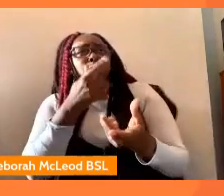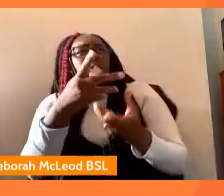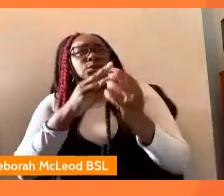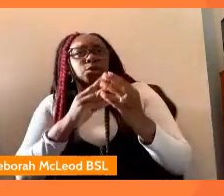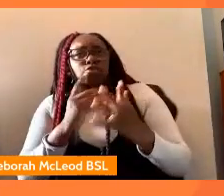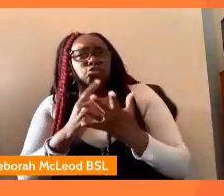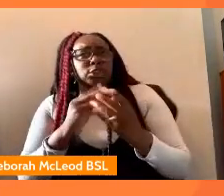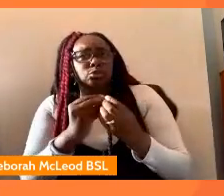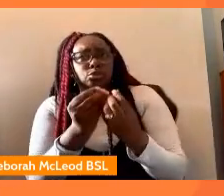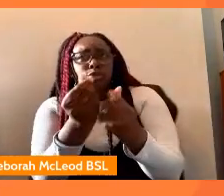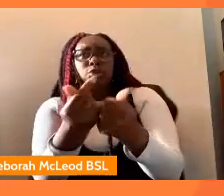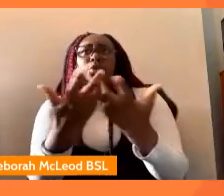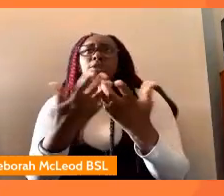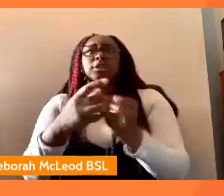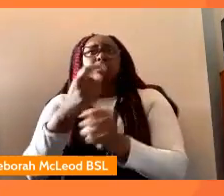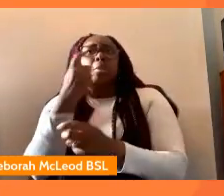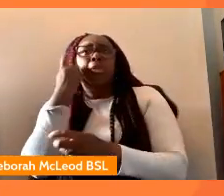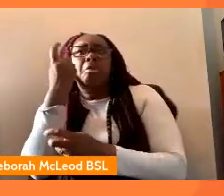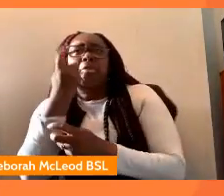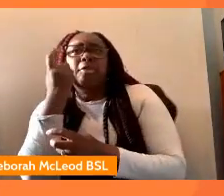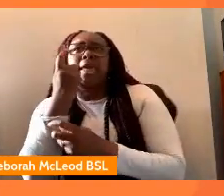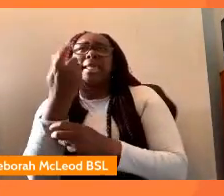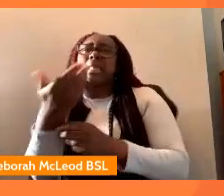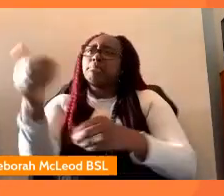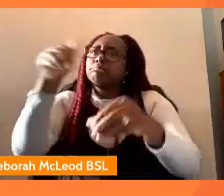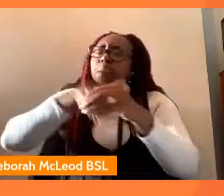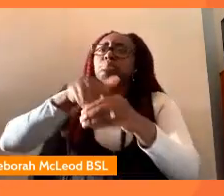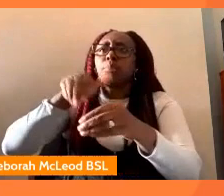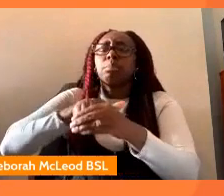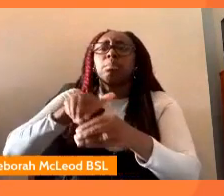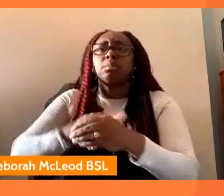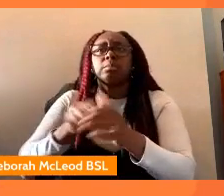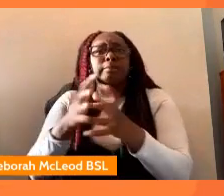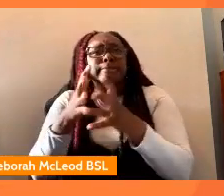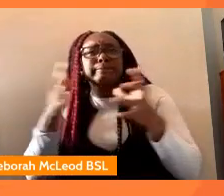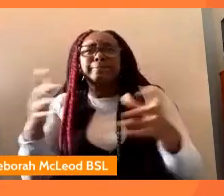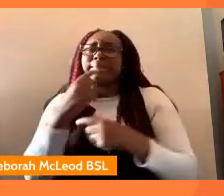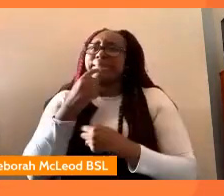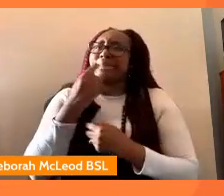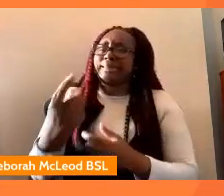cross sector thinking and to generally have a bigger say in how we operate